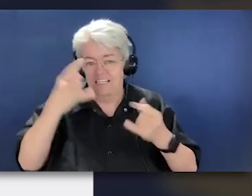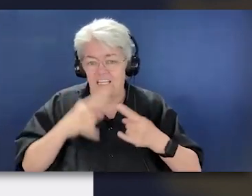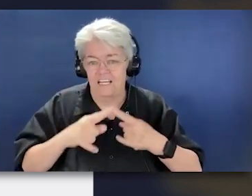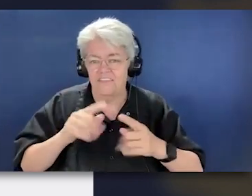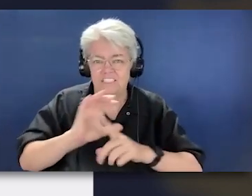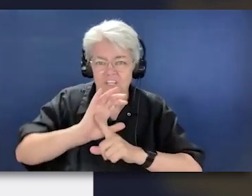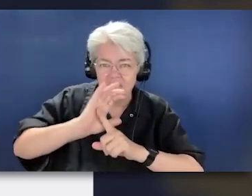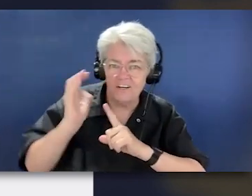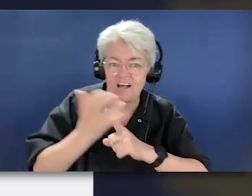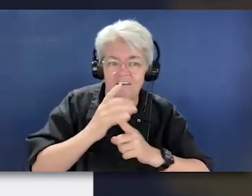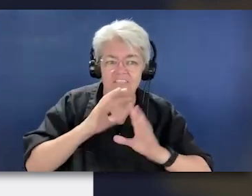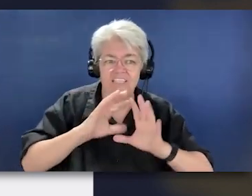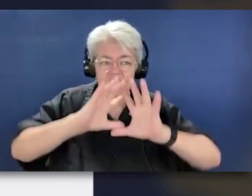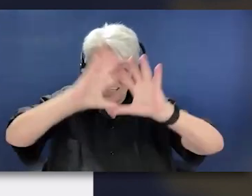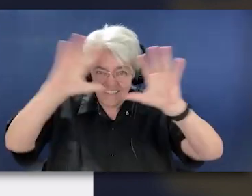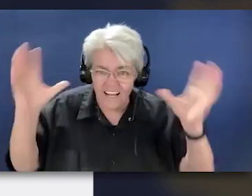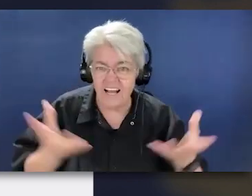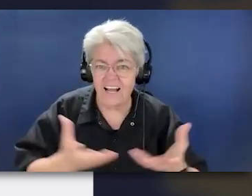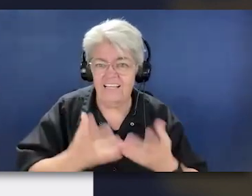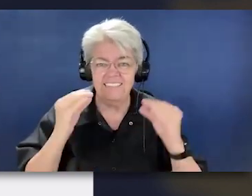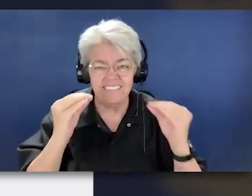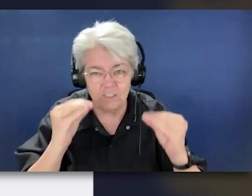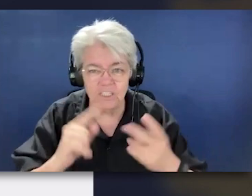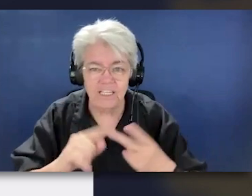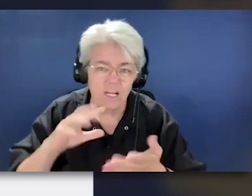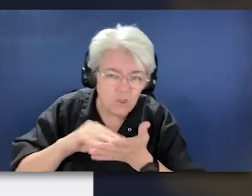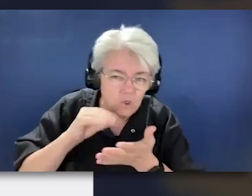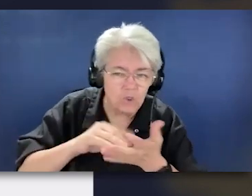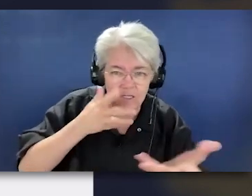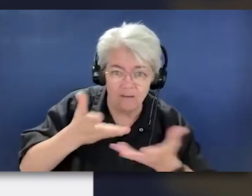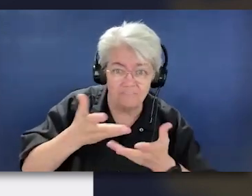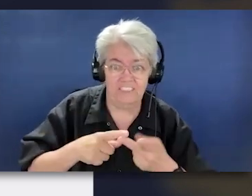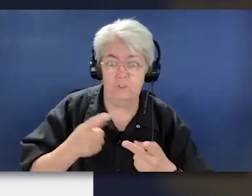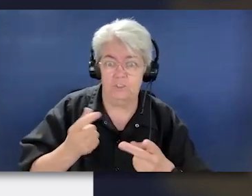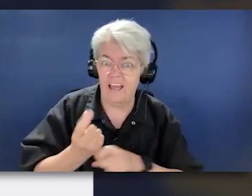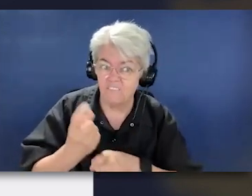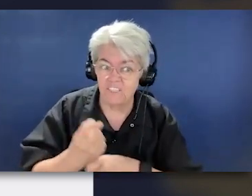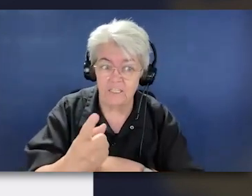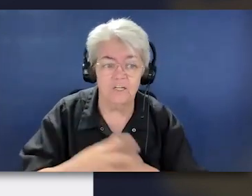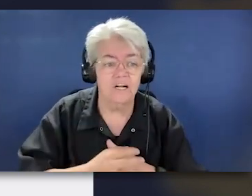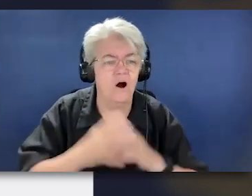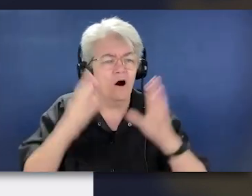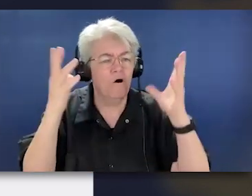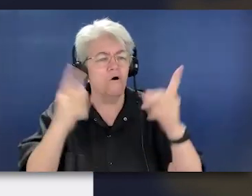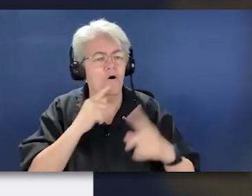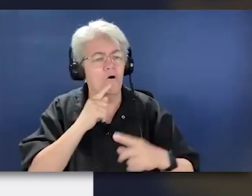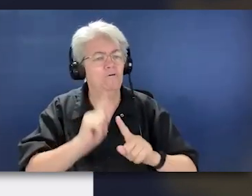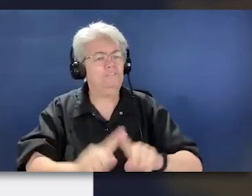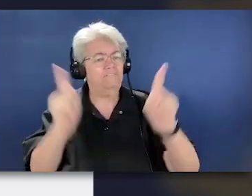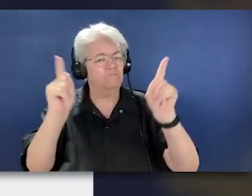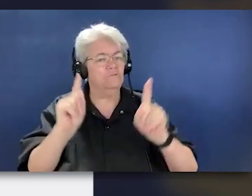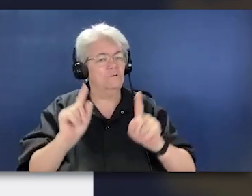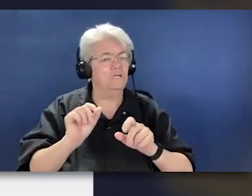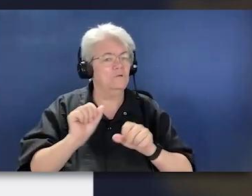teaching and learning conversation every year. Okay, all kinds of different roles. I’m just